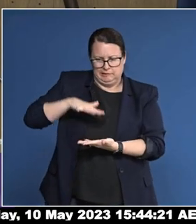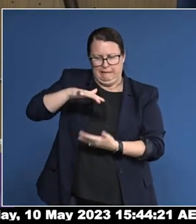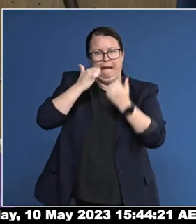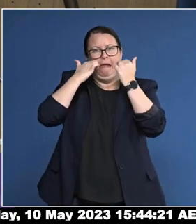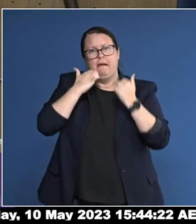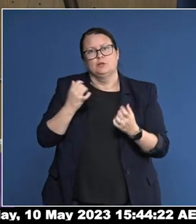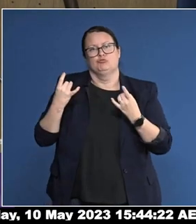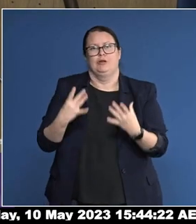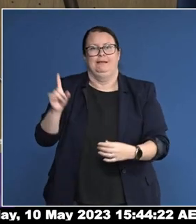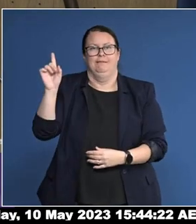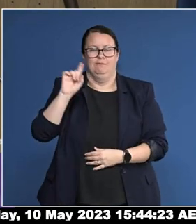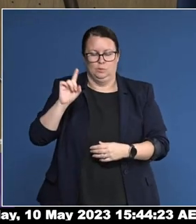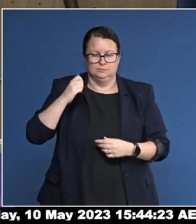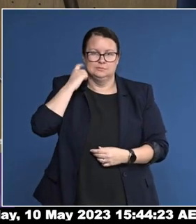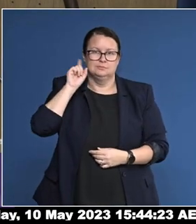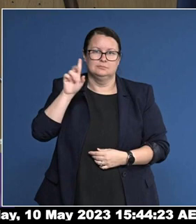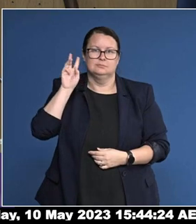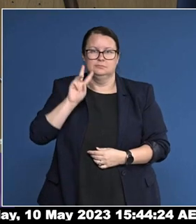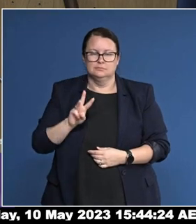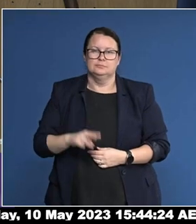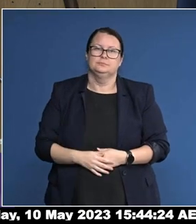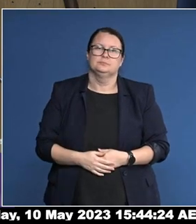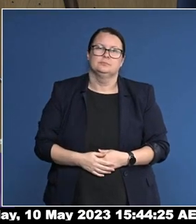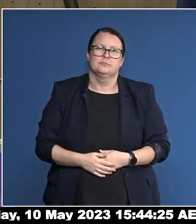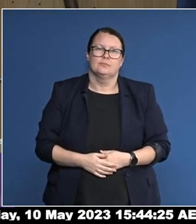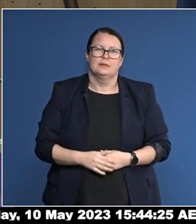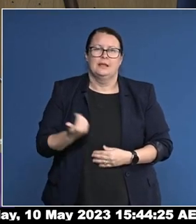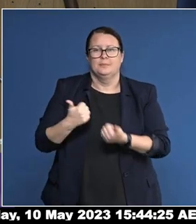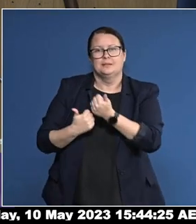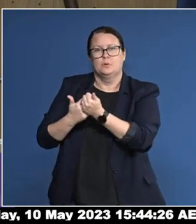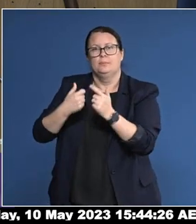Counsel has been very ably assisted by Kate Dobbie's team from the Office of the